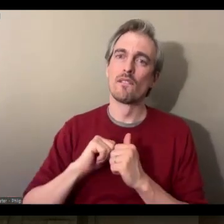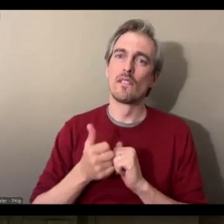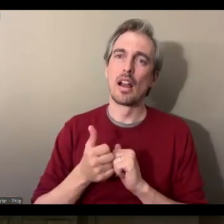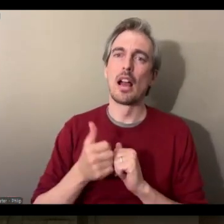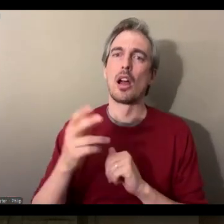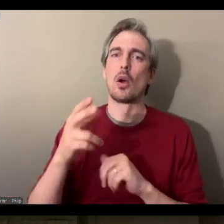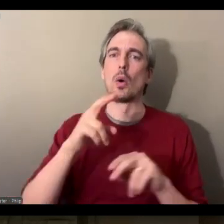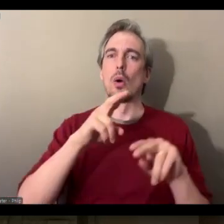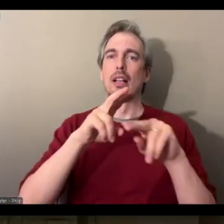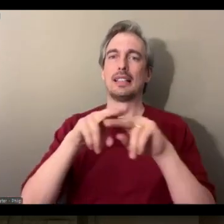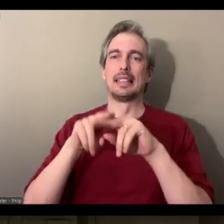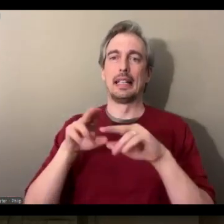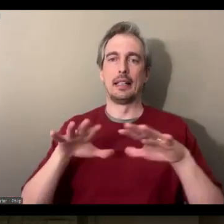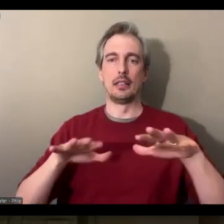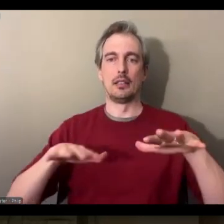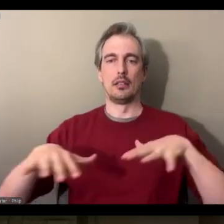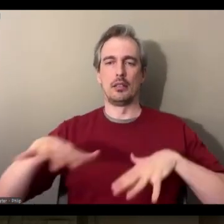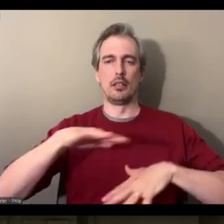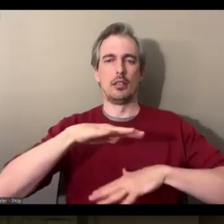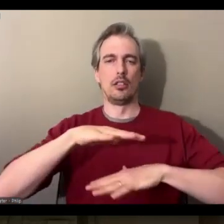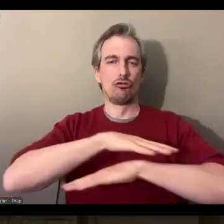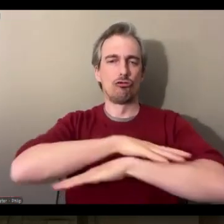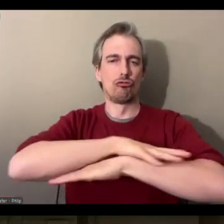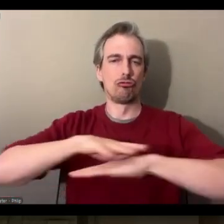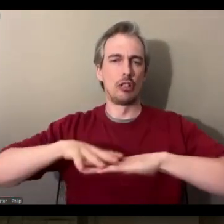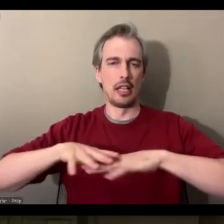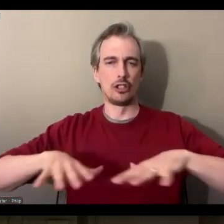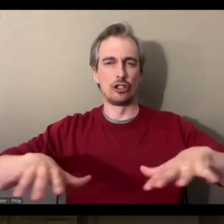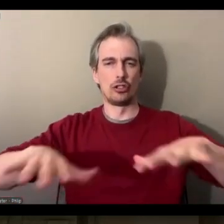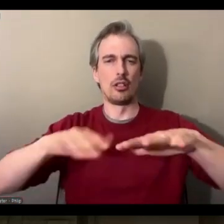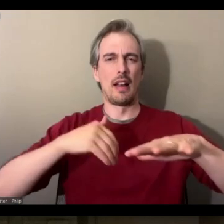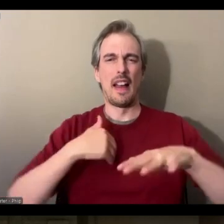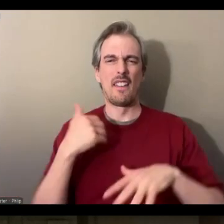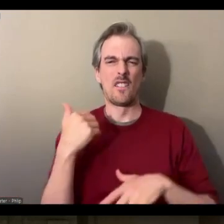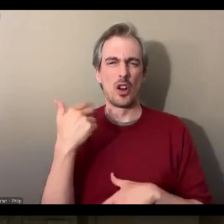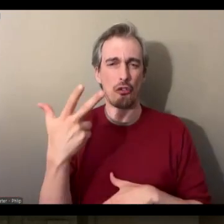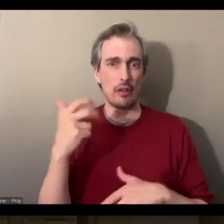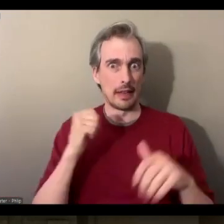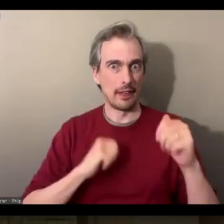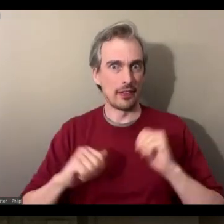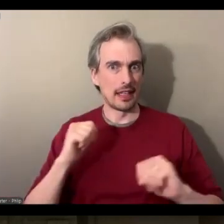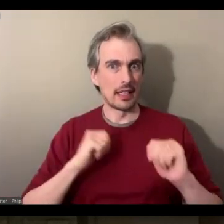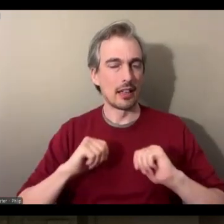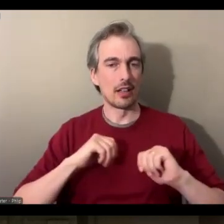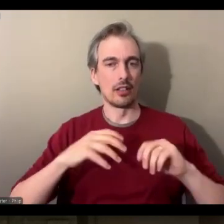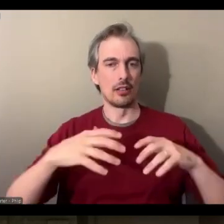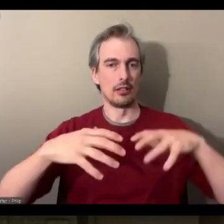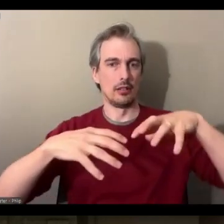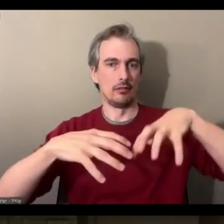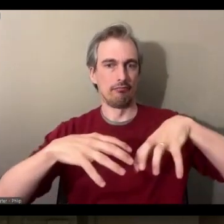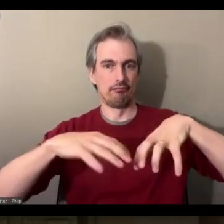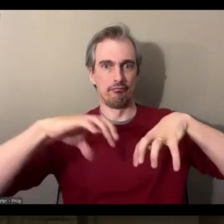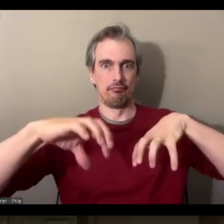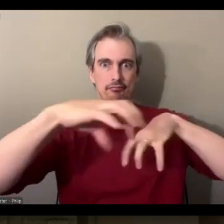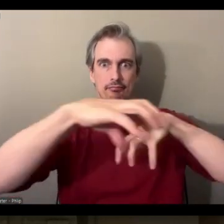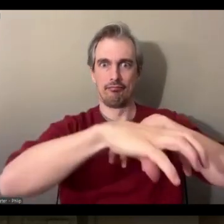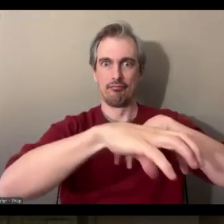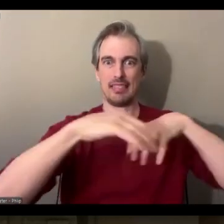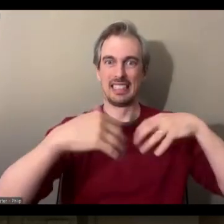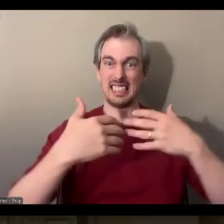We have three theaters that can combine with one another to basically build completely different